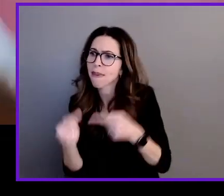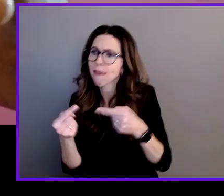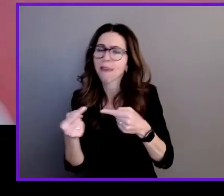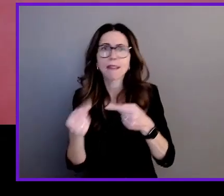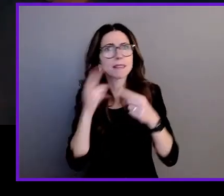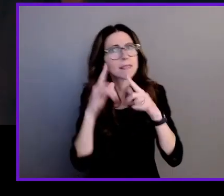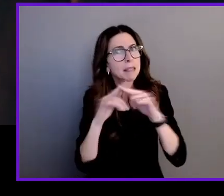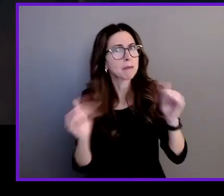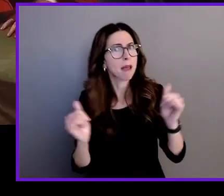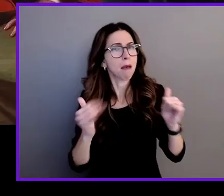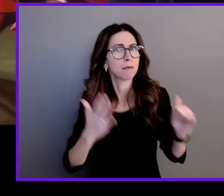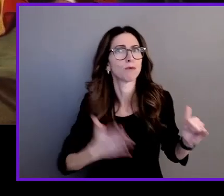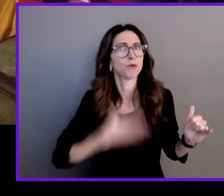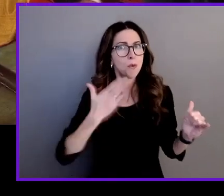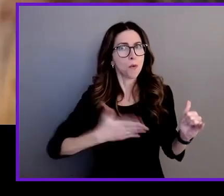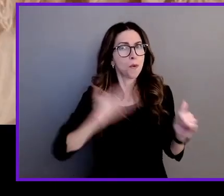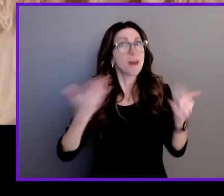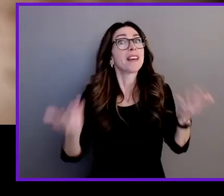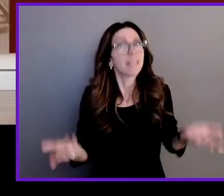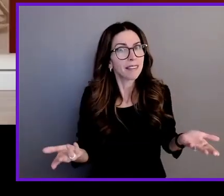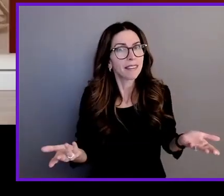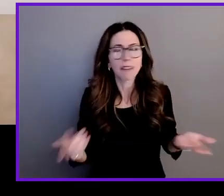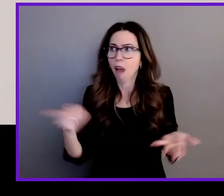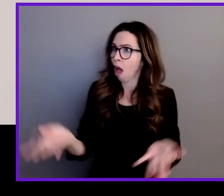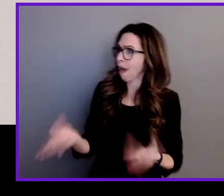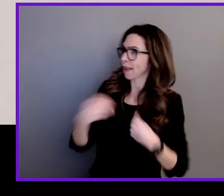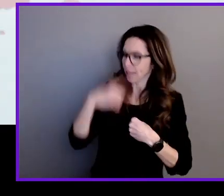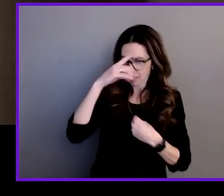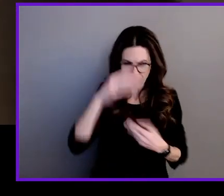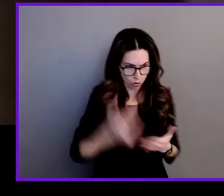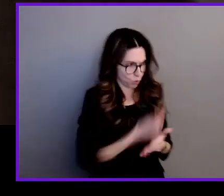It creates new myths and reinvents old ones.